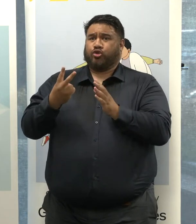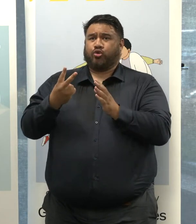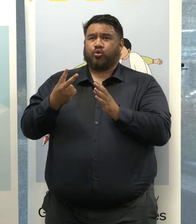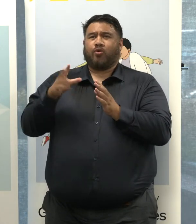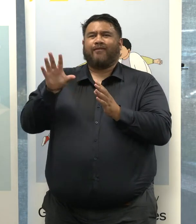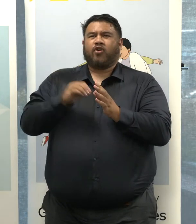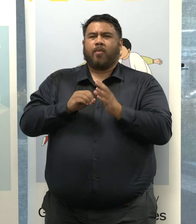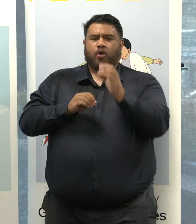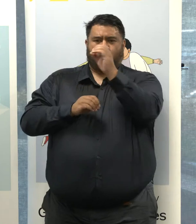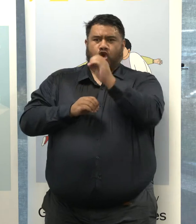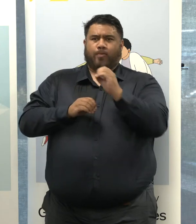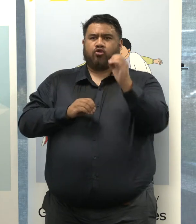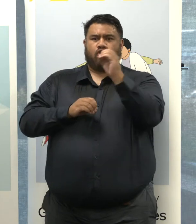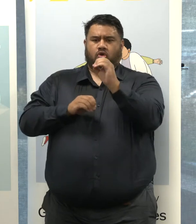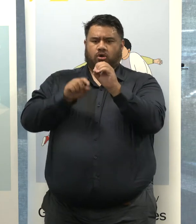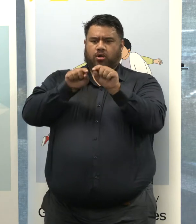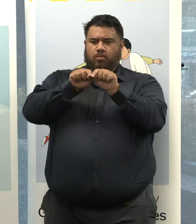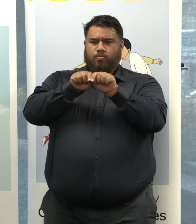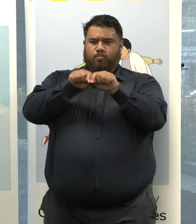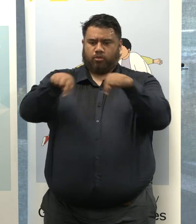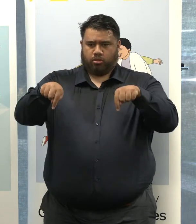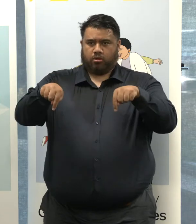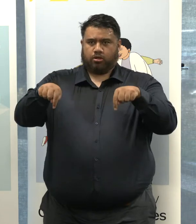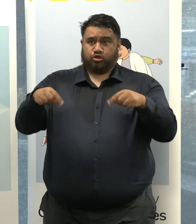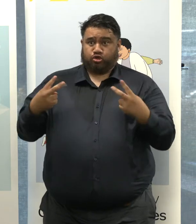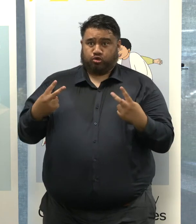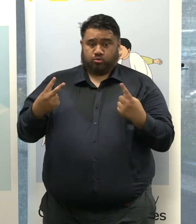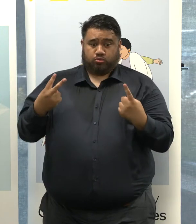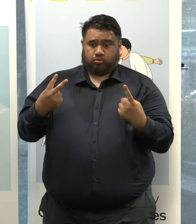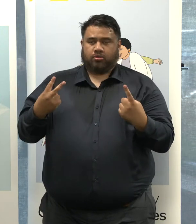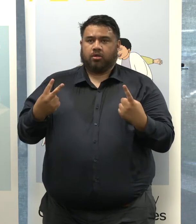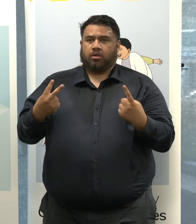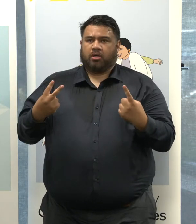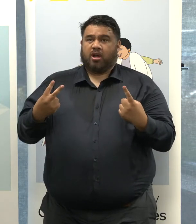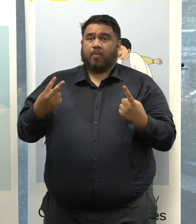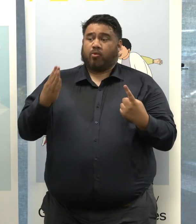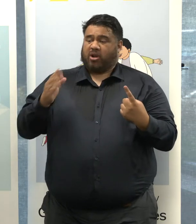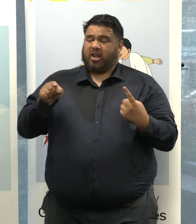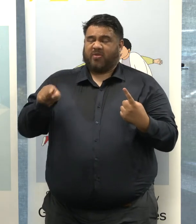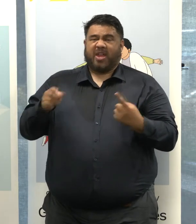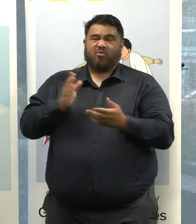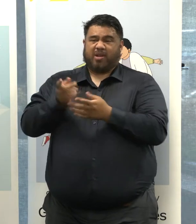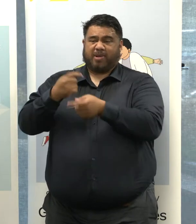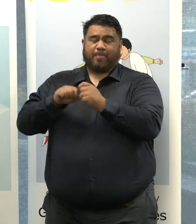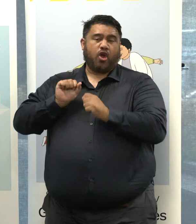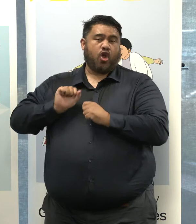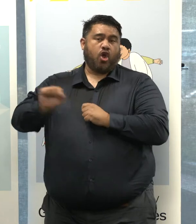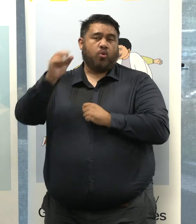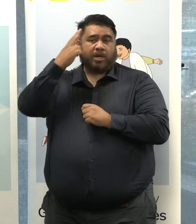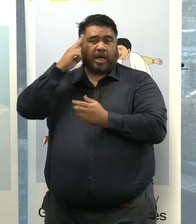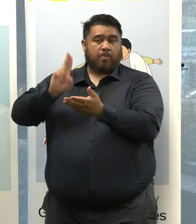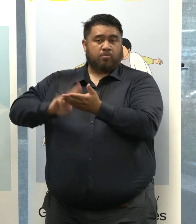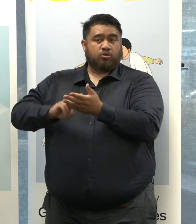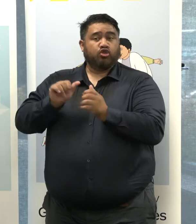refer to the subtype as an Omicron subtype or at what